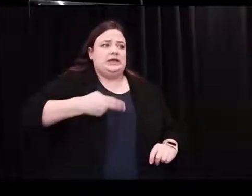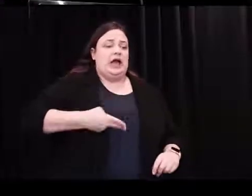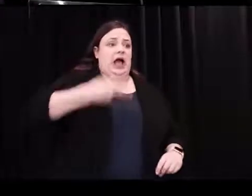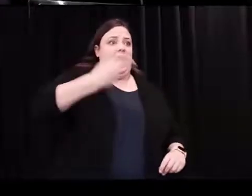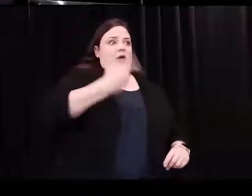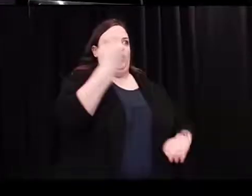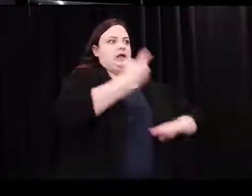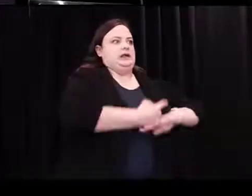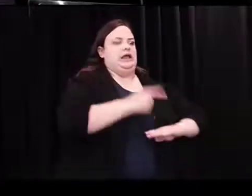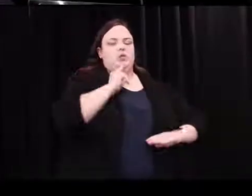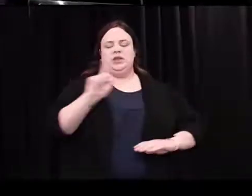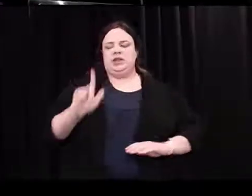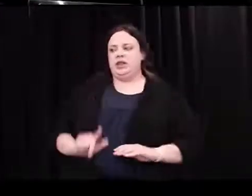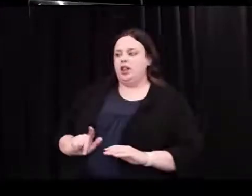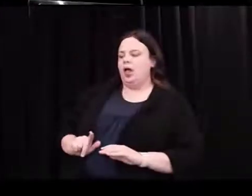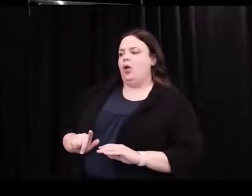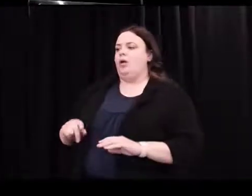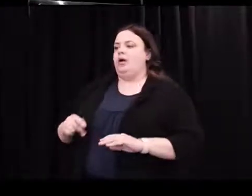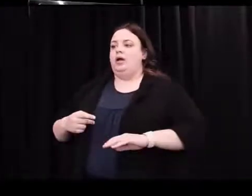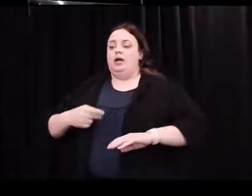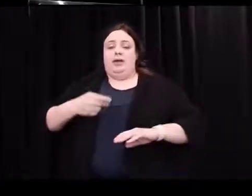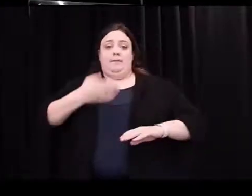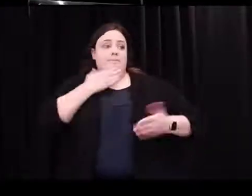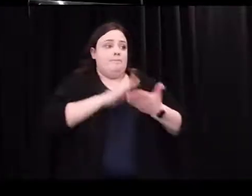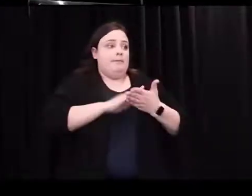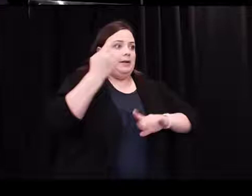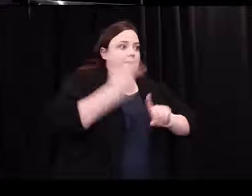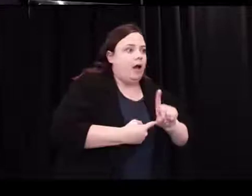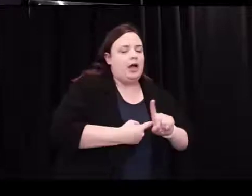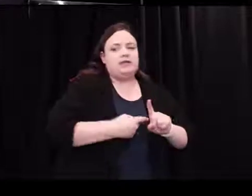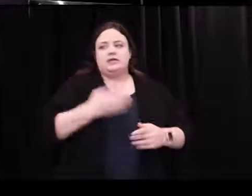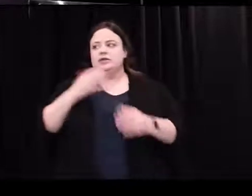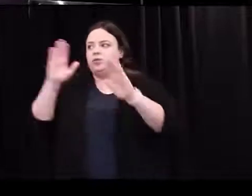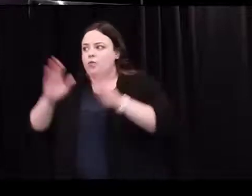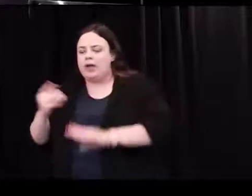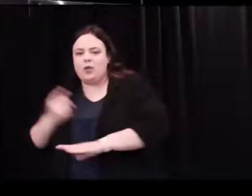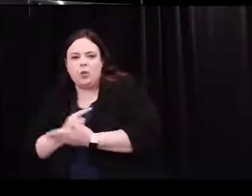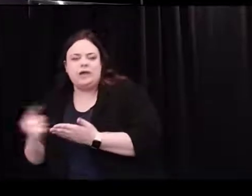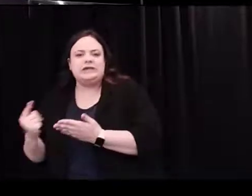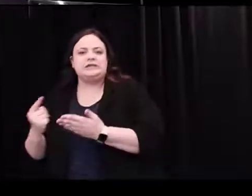or you can have bad months and great weeks or whatever. And it was really interesting to me,